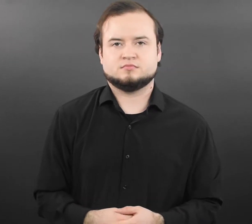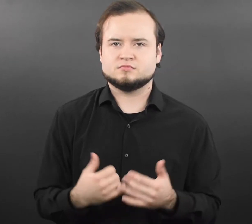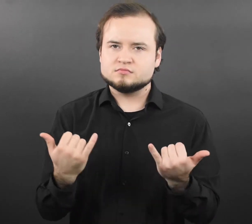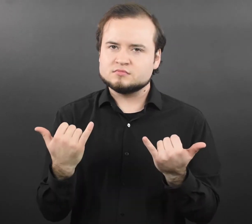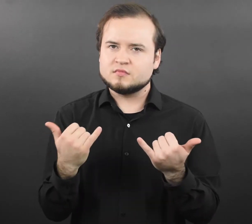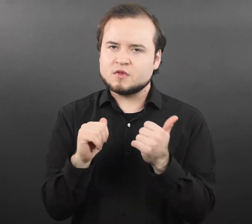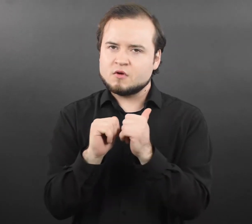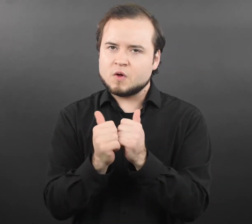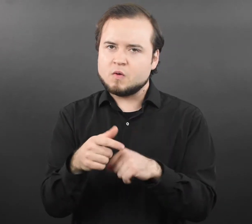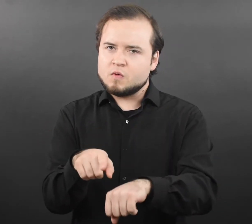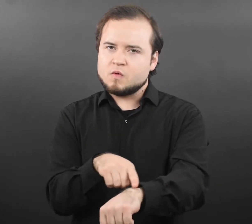How long to stay home